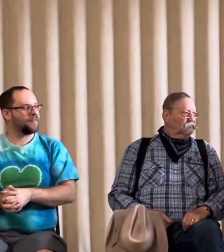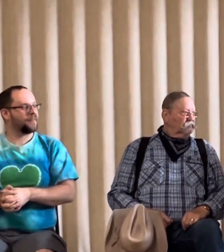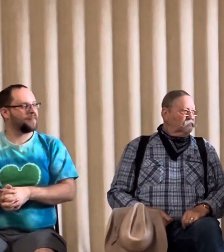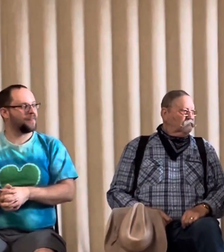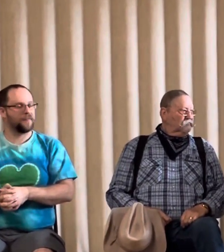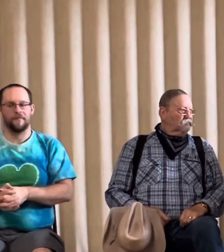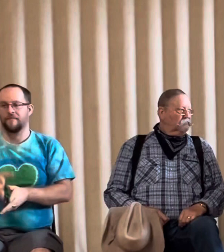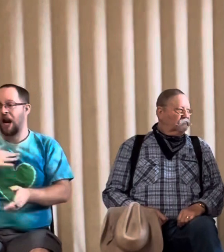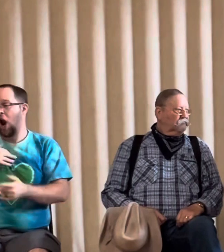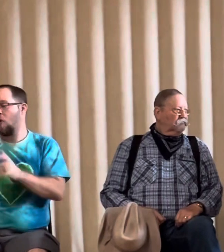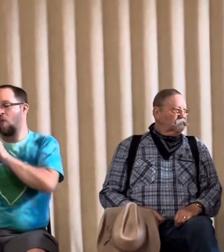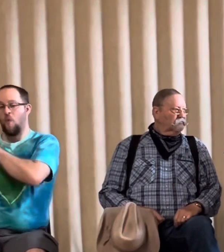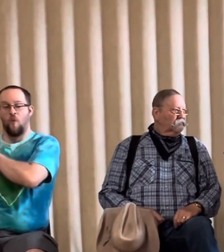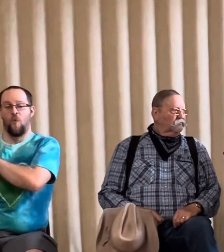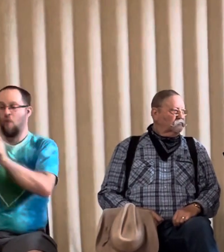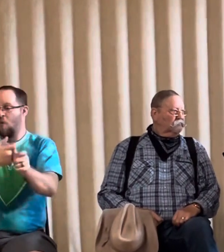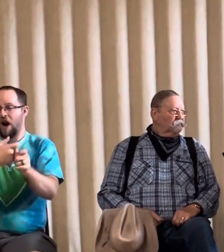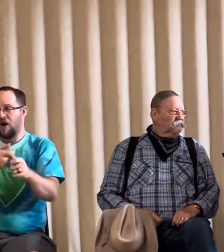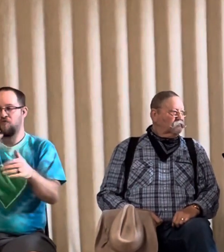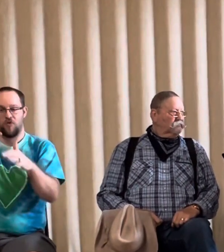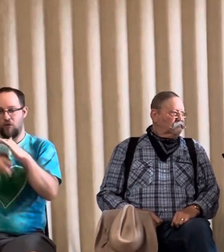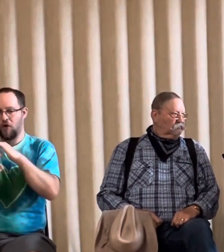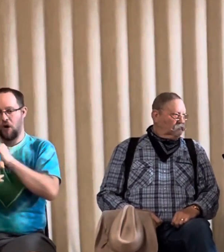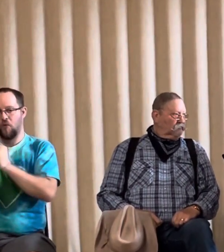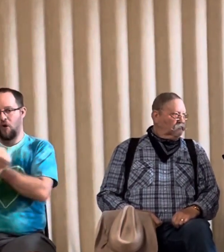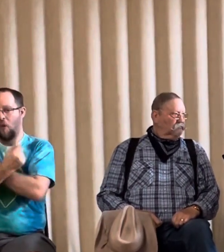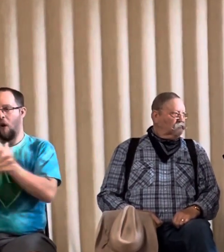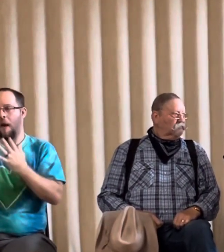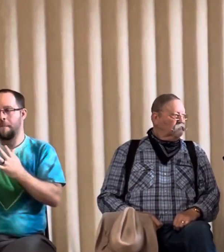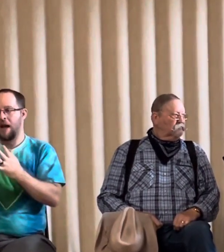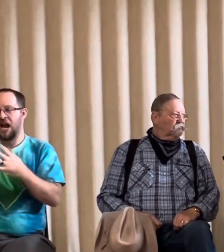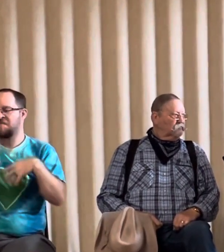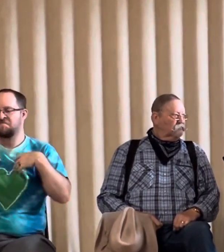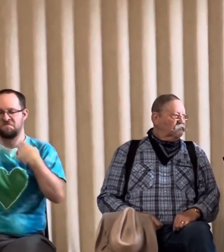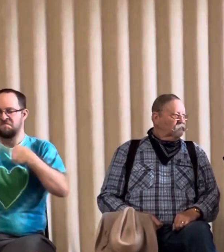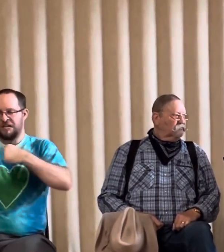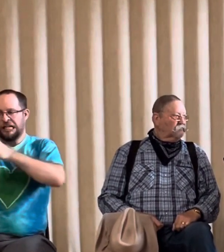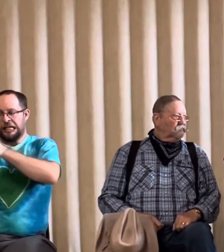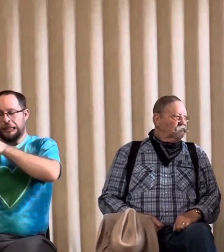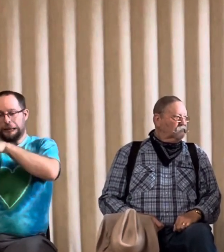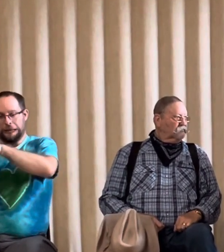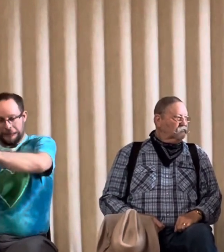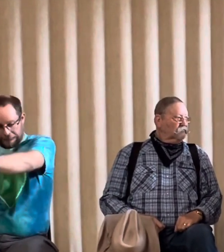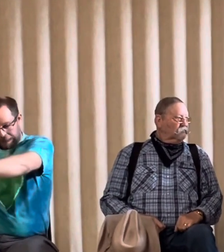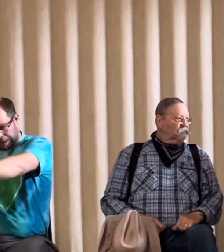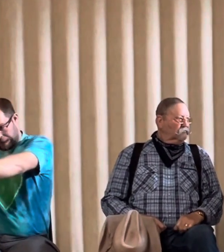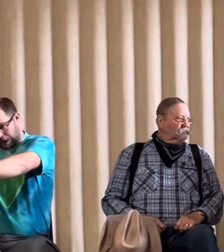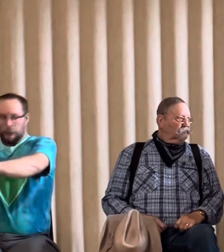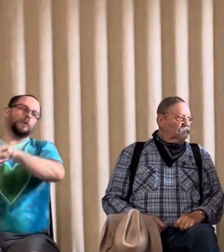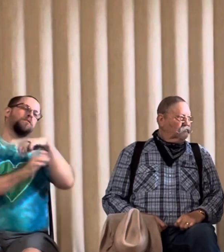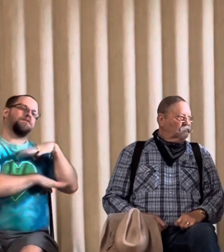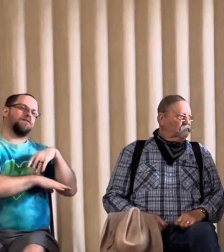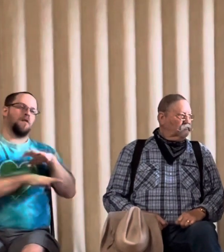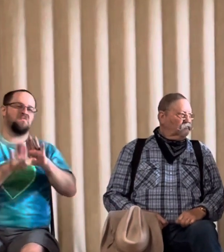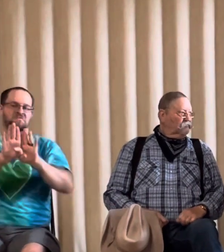I ran outside to the garage and with all my might I heaved and opened the big old doors.